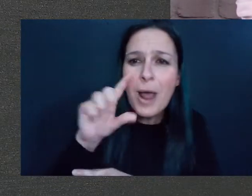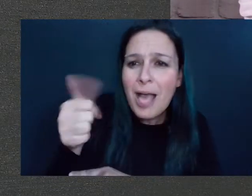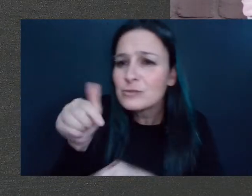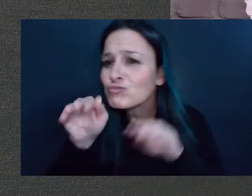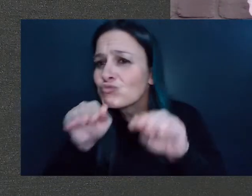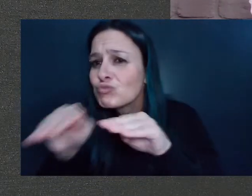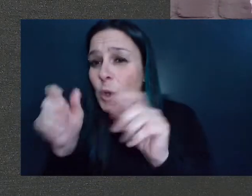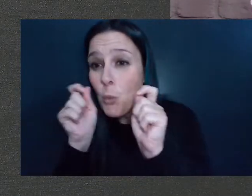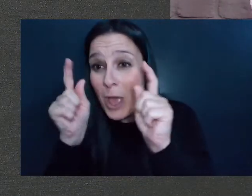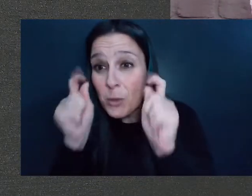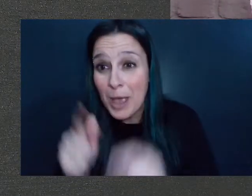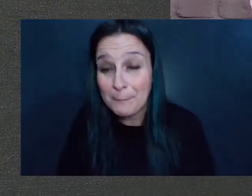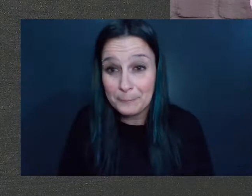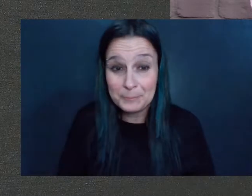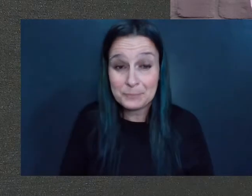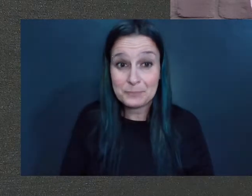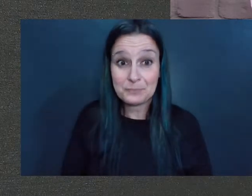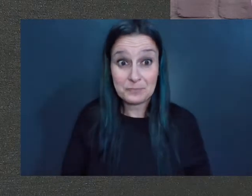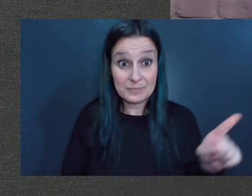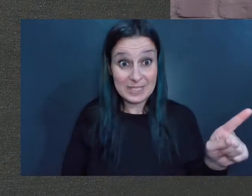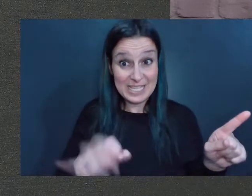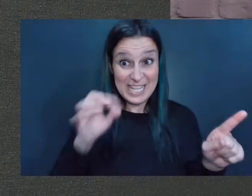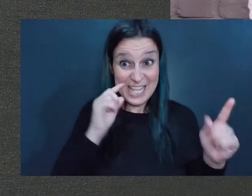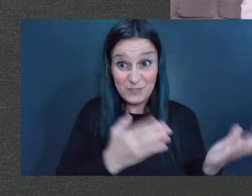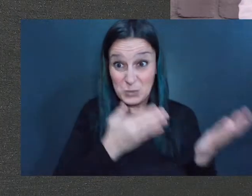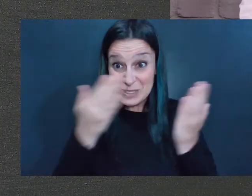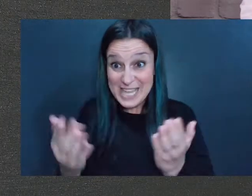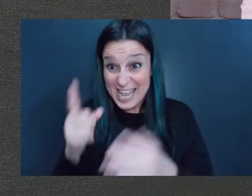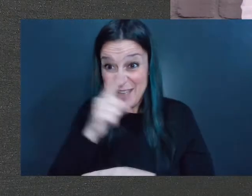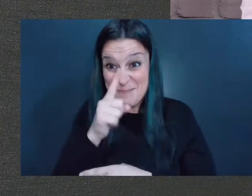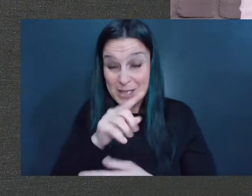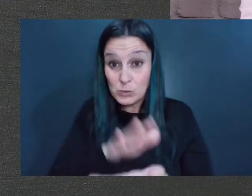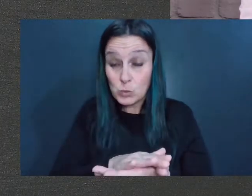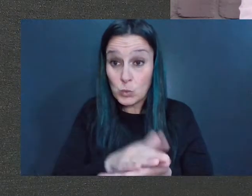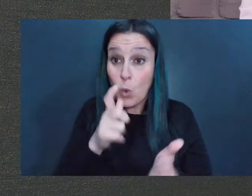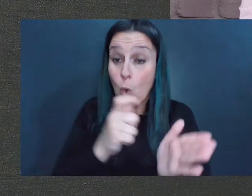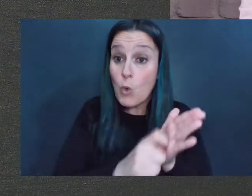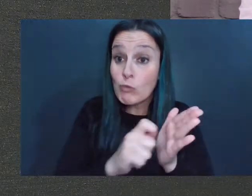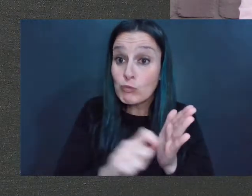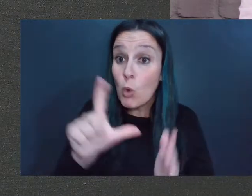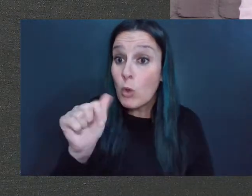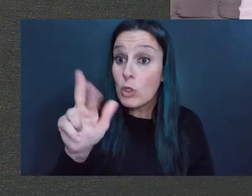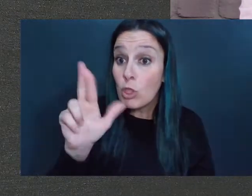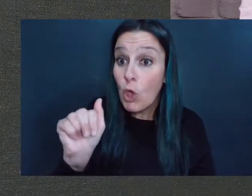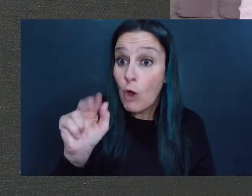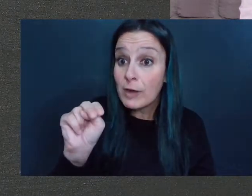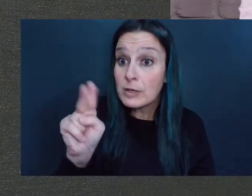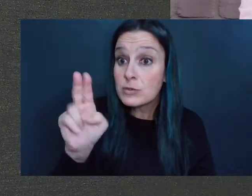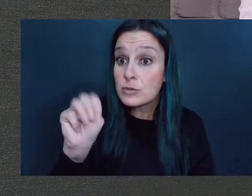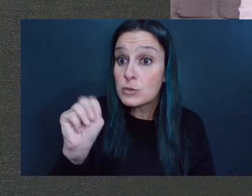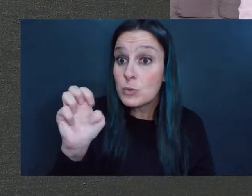"If You Take a Mouse to School" by Laura Numeroff illustrated by Felicia Bond.